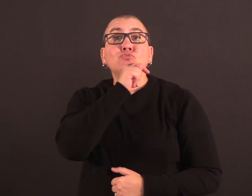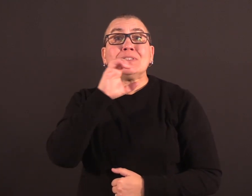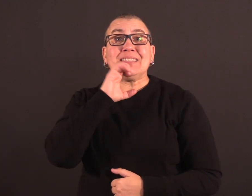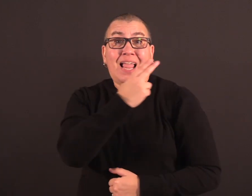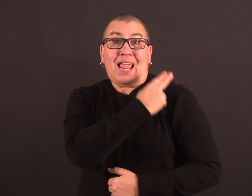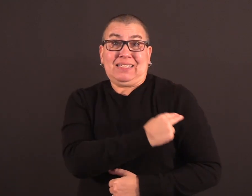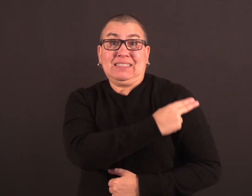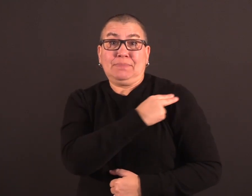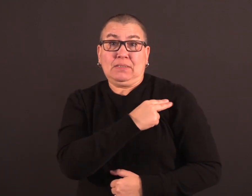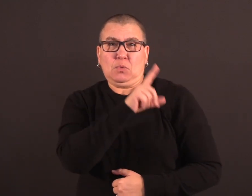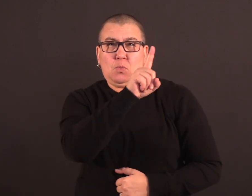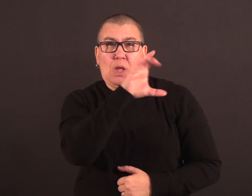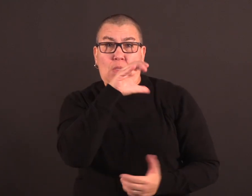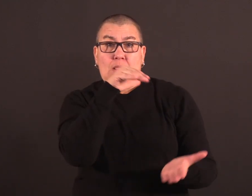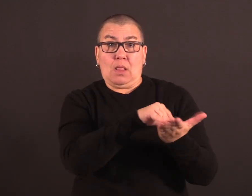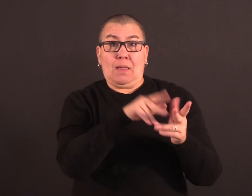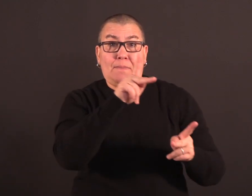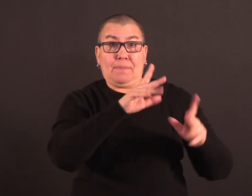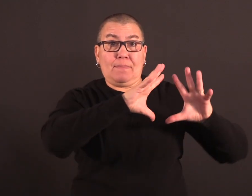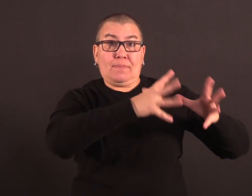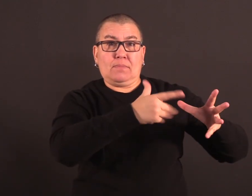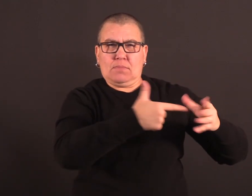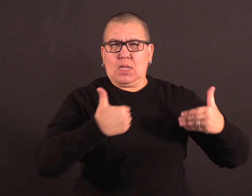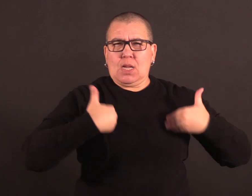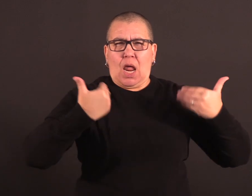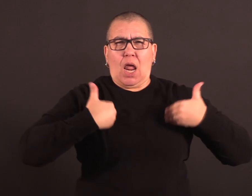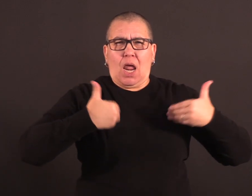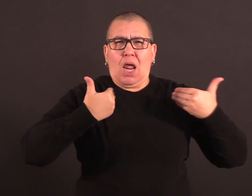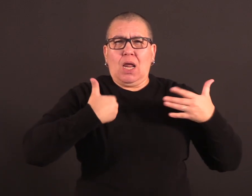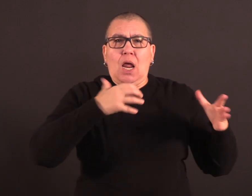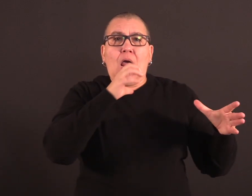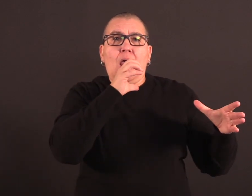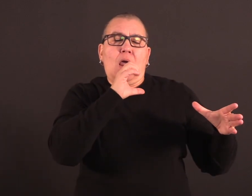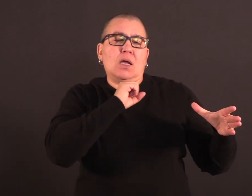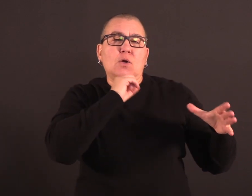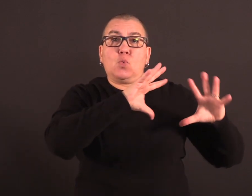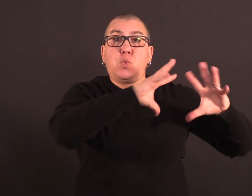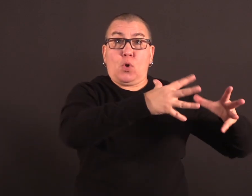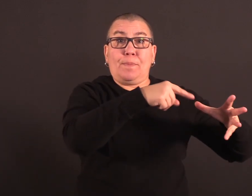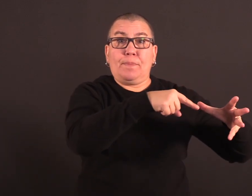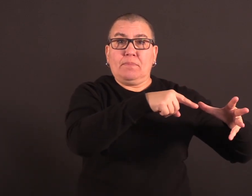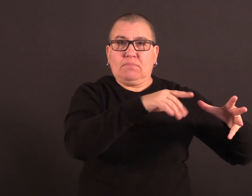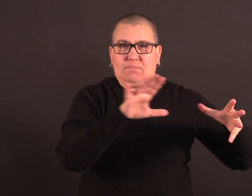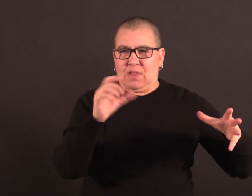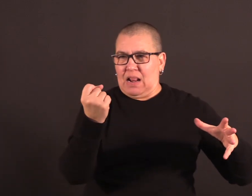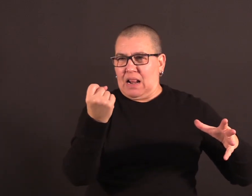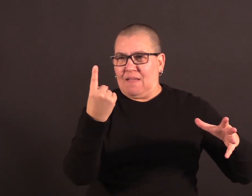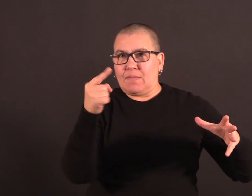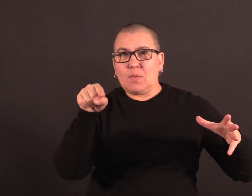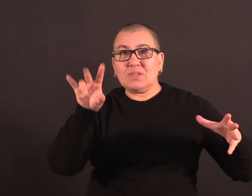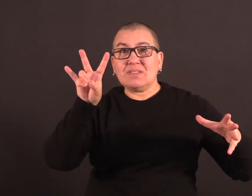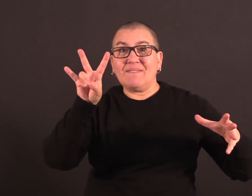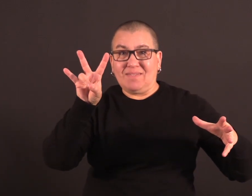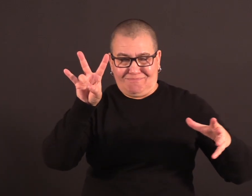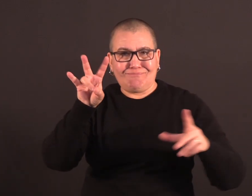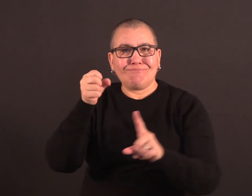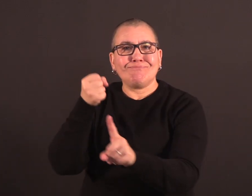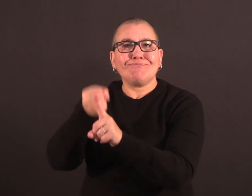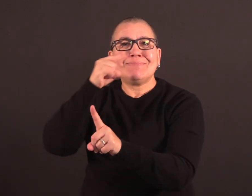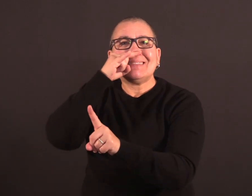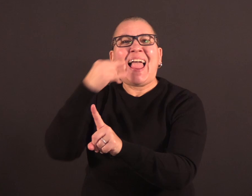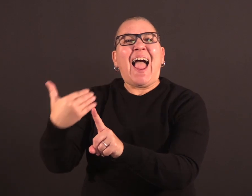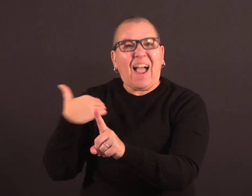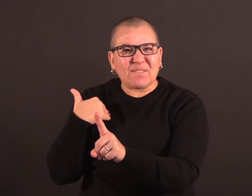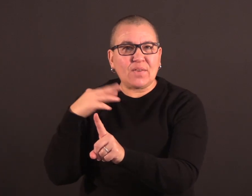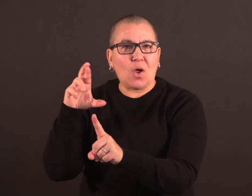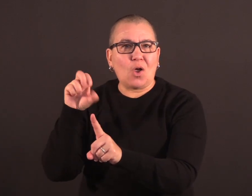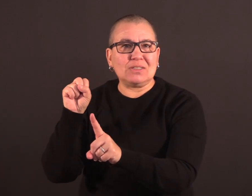The hospitalization rate among those youngest Twin Citians was 11.7 per 100,000. That is